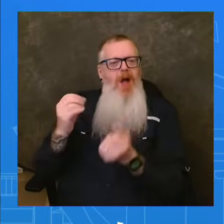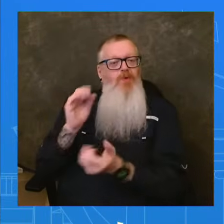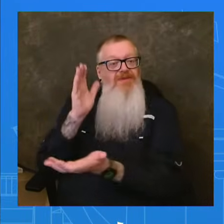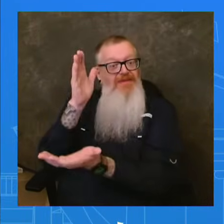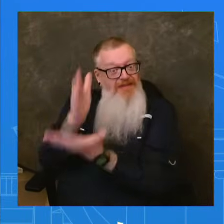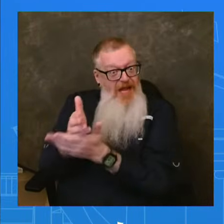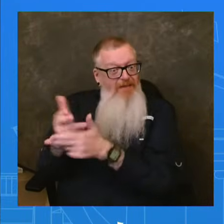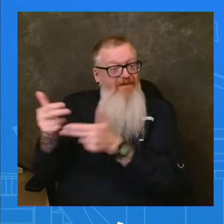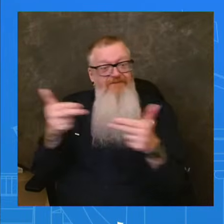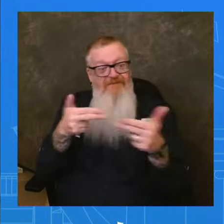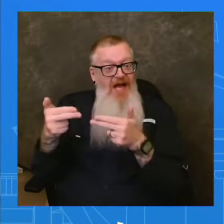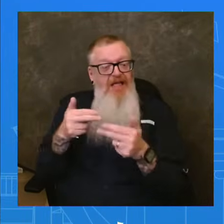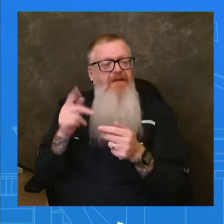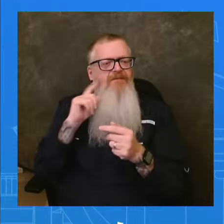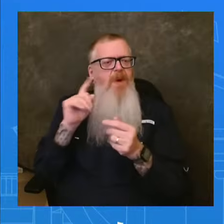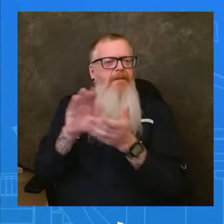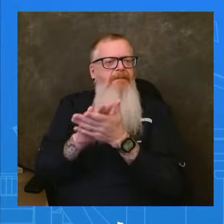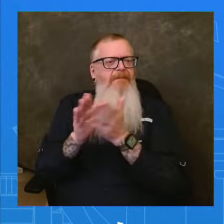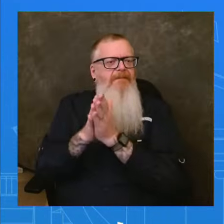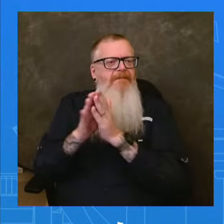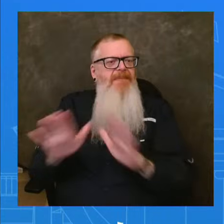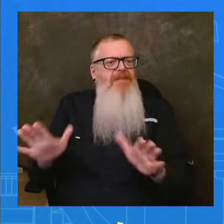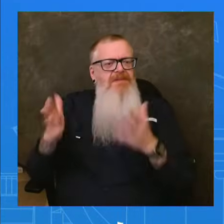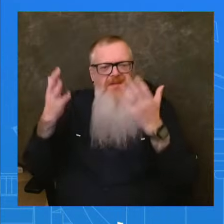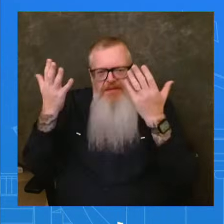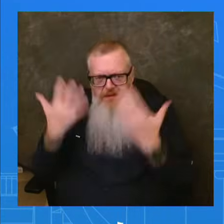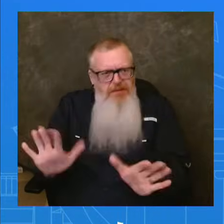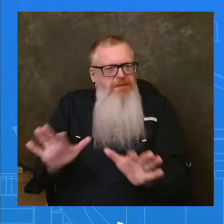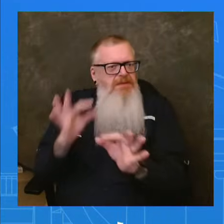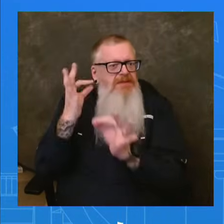those diplomatic conversations. And we want to see civilians on both sides